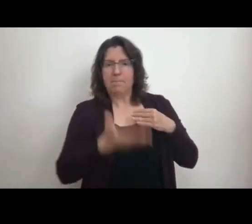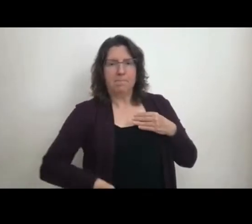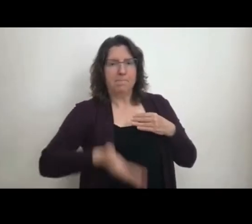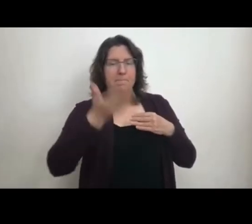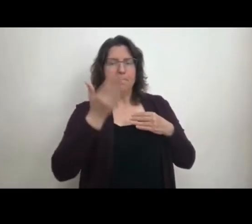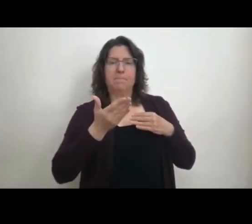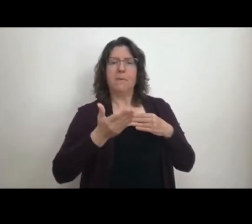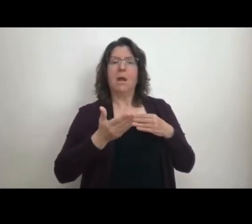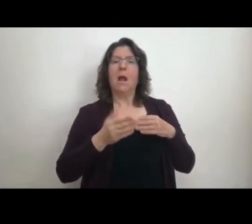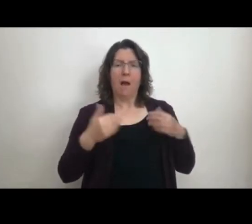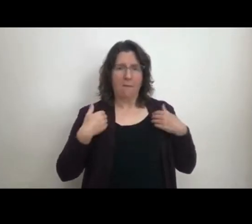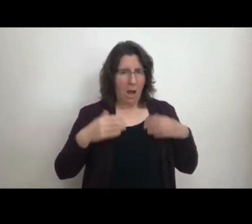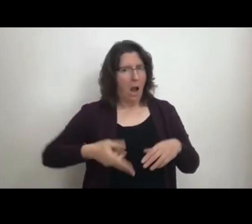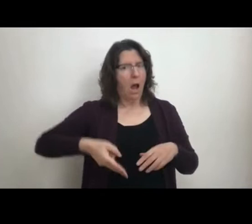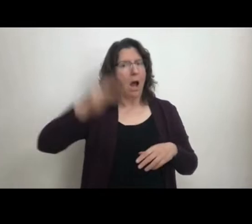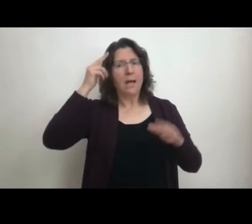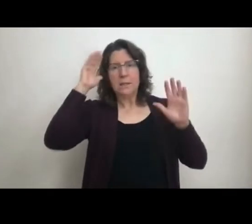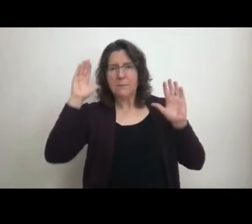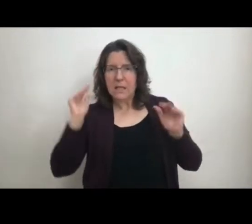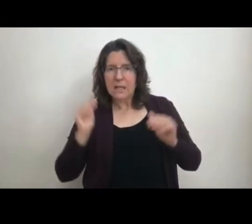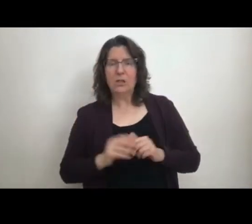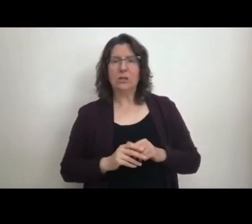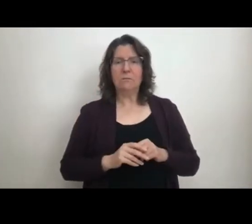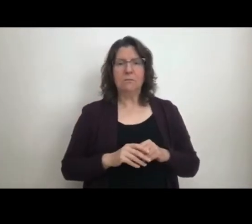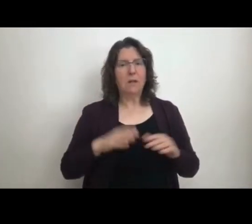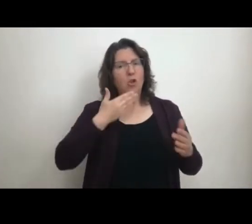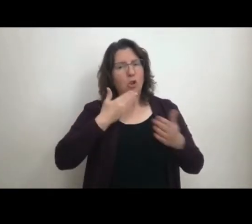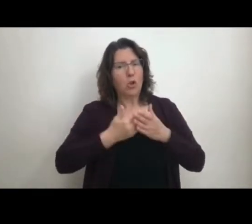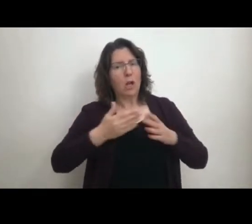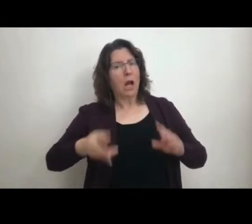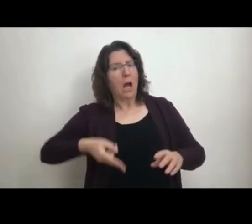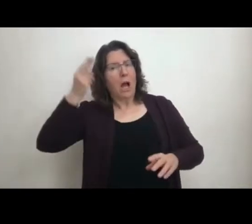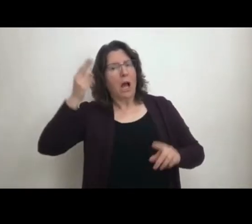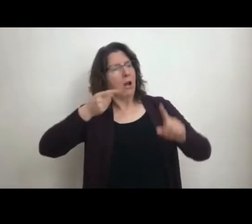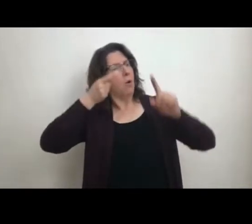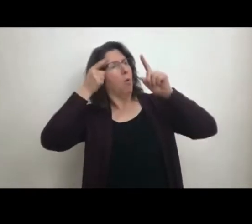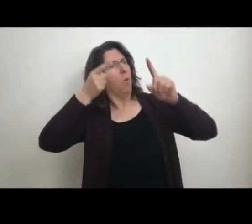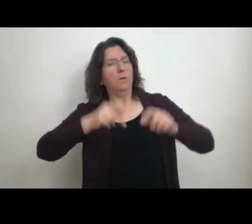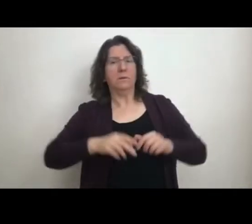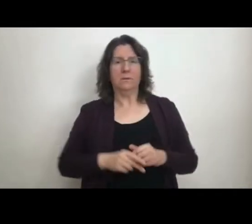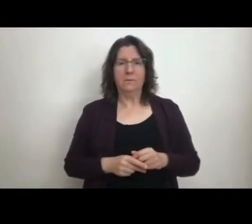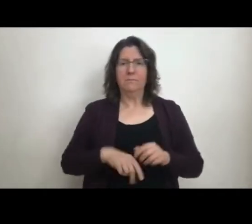The students are accepted as the beings they are. The teacher comes with high expectations for their academic performance.